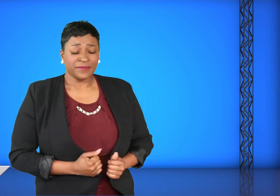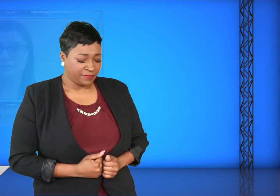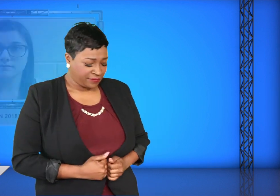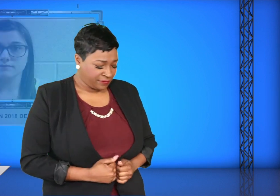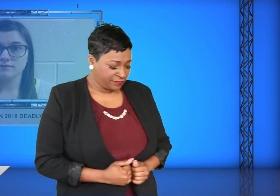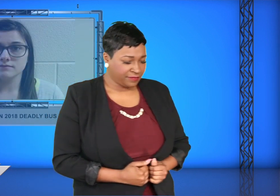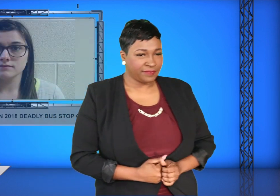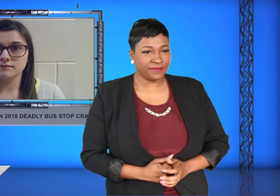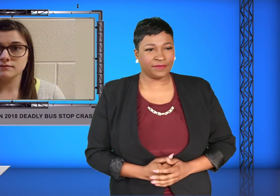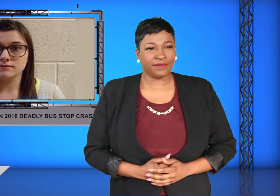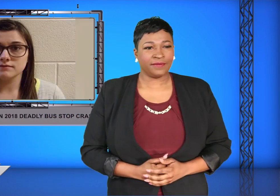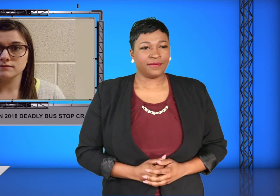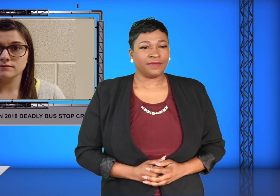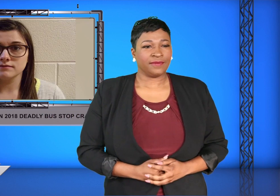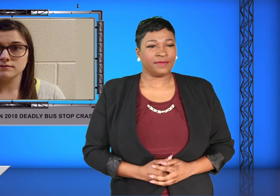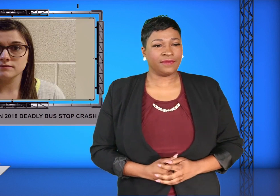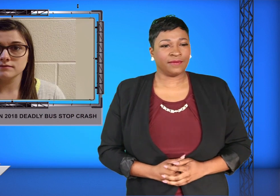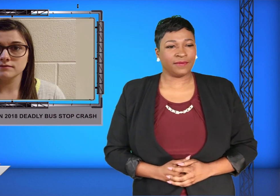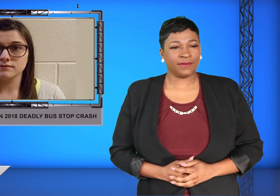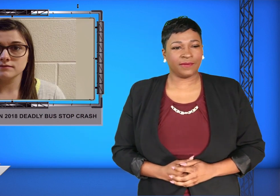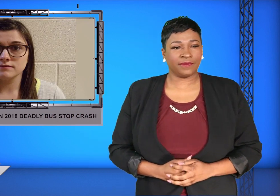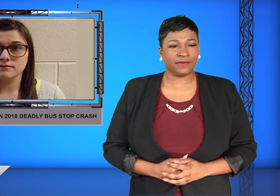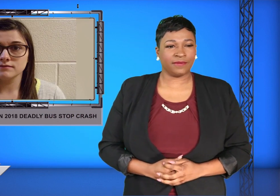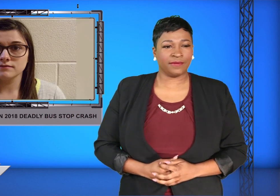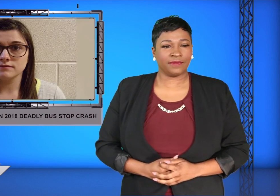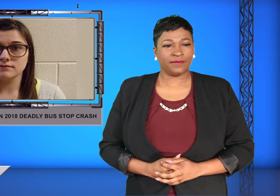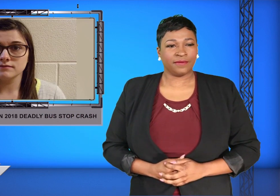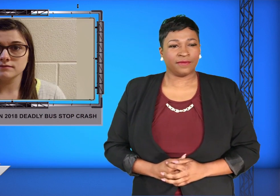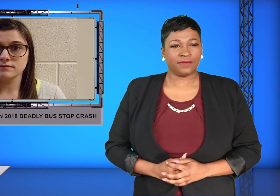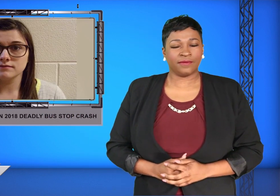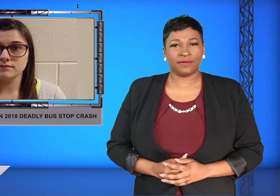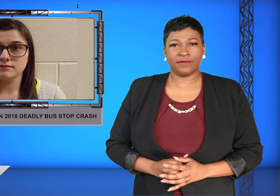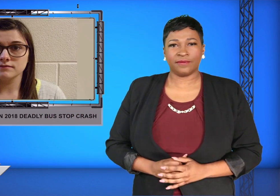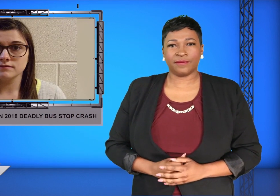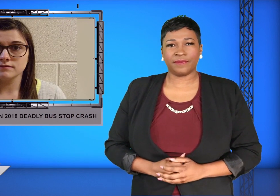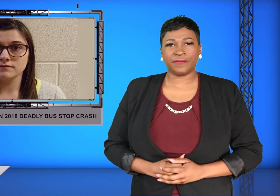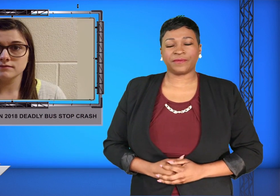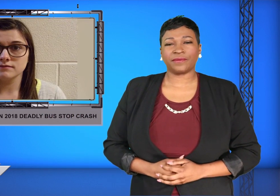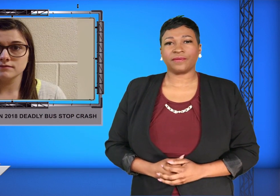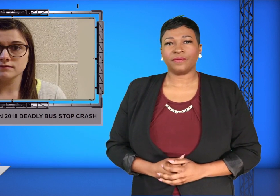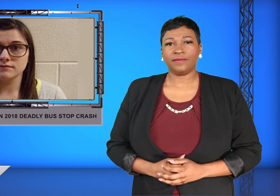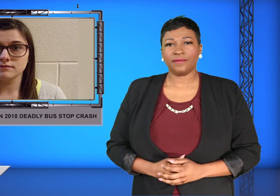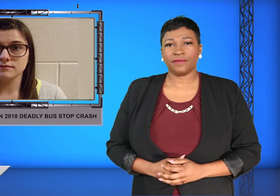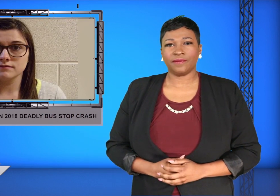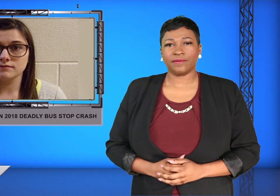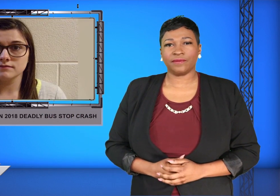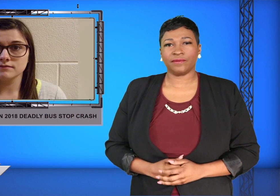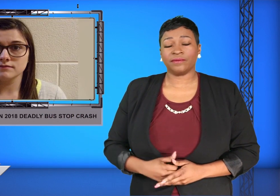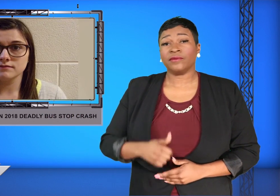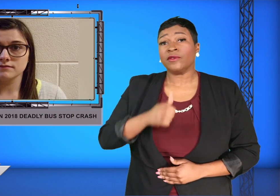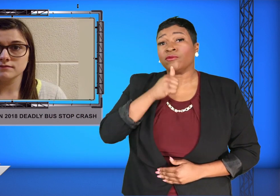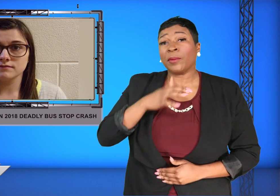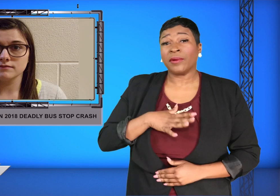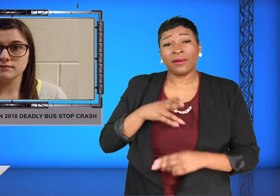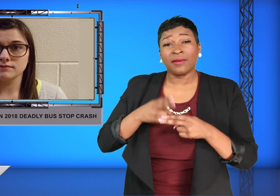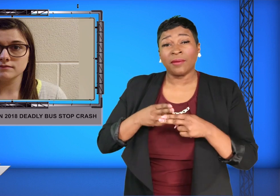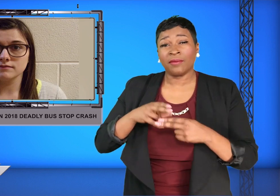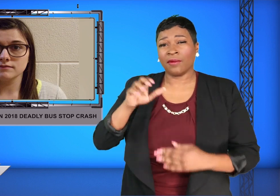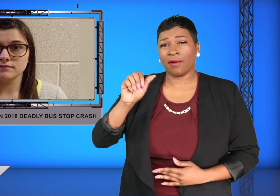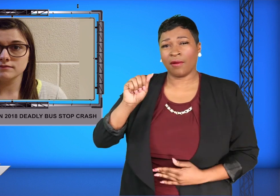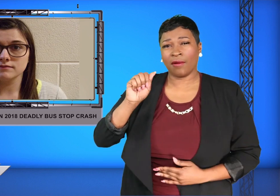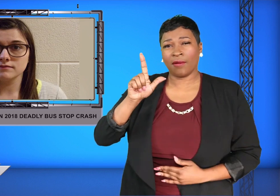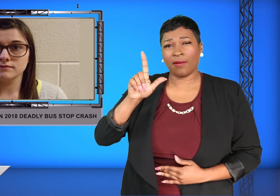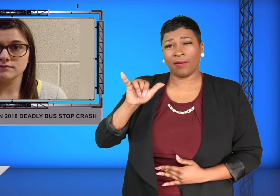Here are your top stories for today.